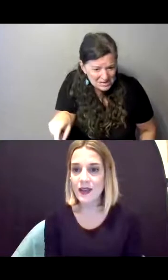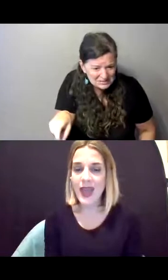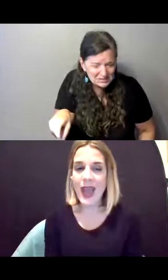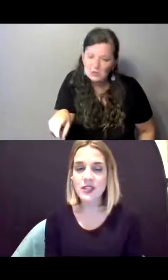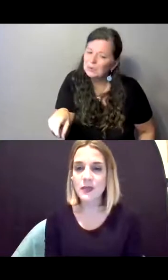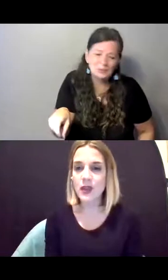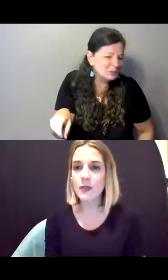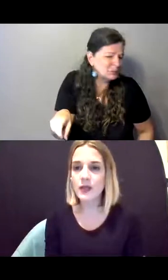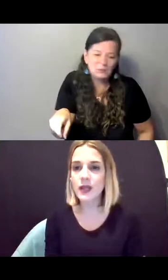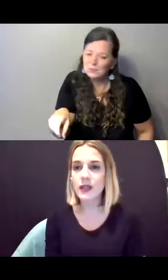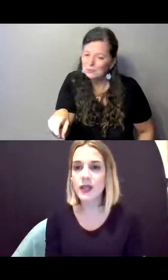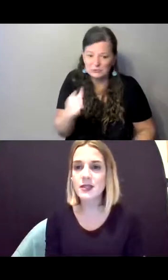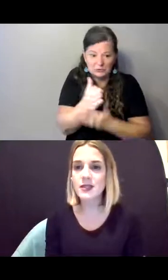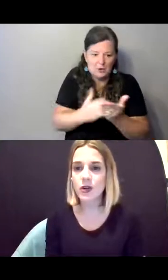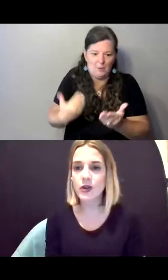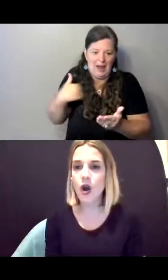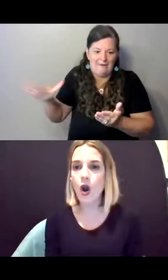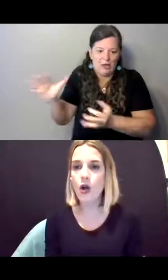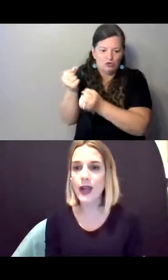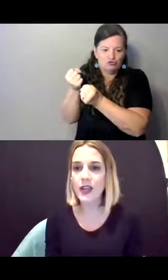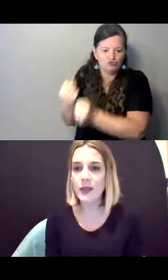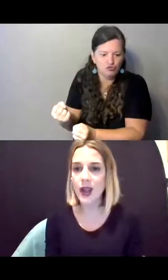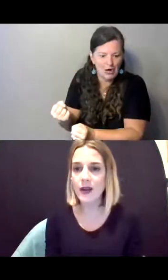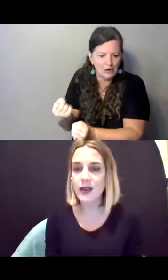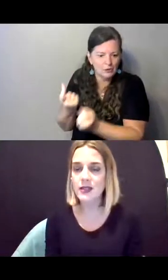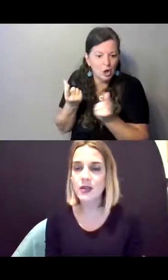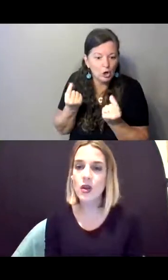They had to be completely skilled in all academic areas.